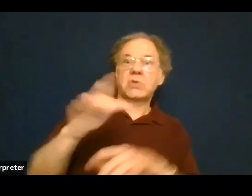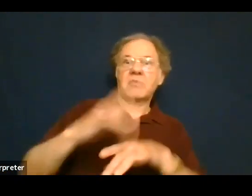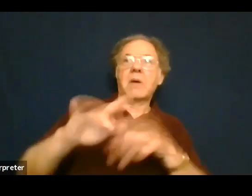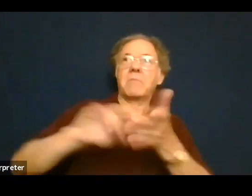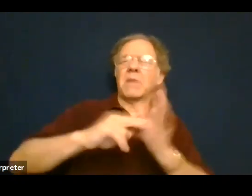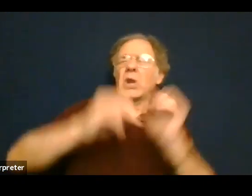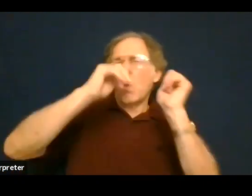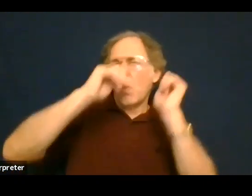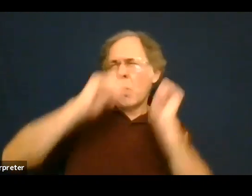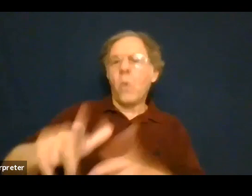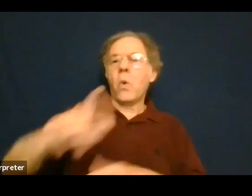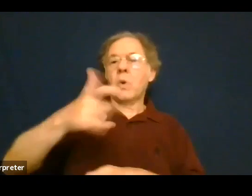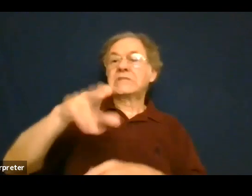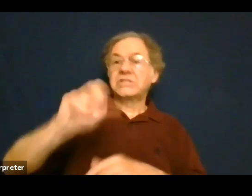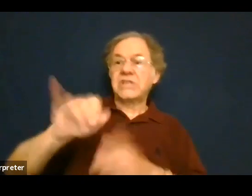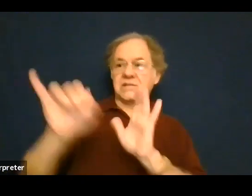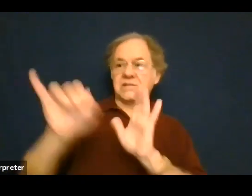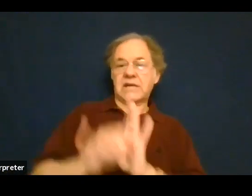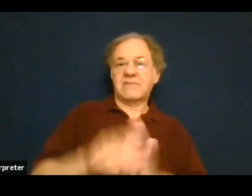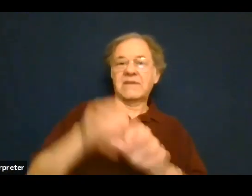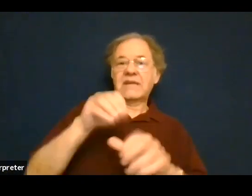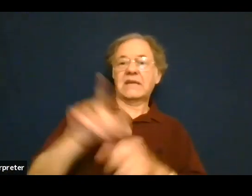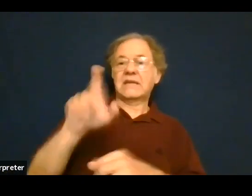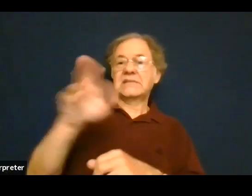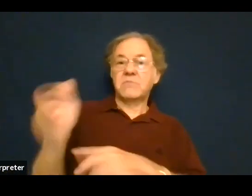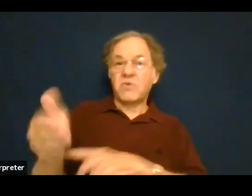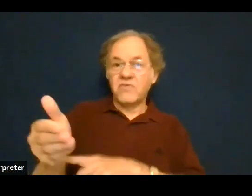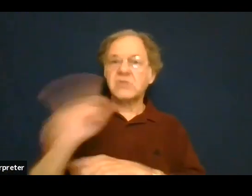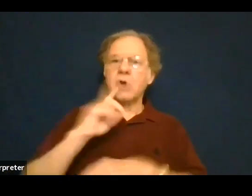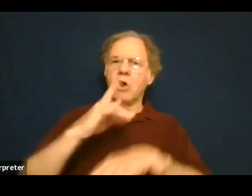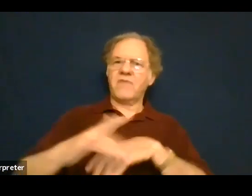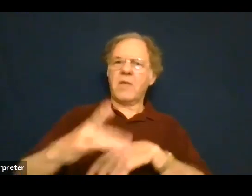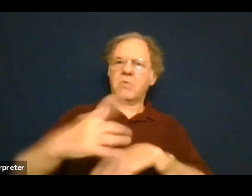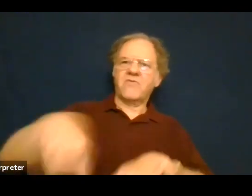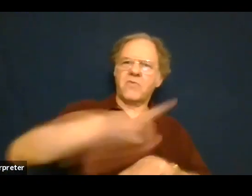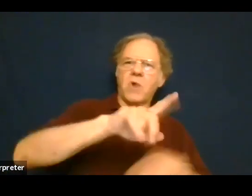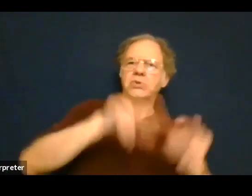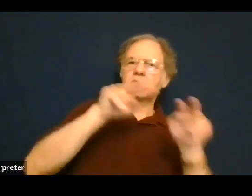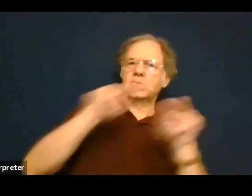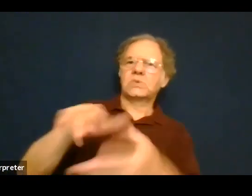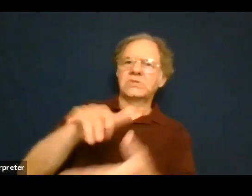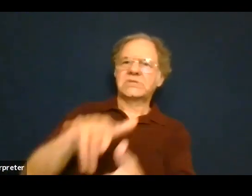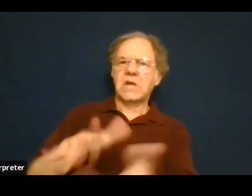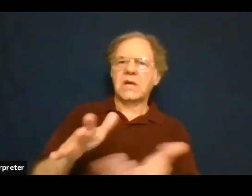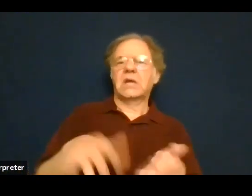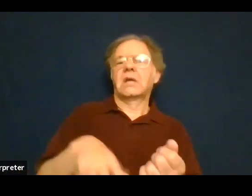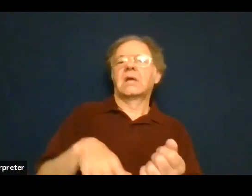been identified in the zebrafish are available for us to look at. And there's actually a high conservation